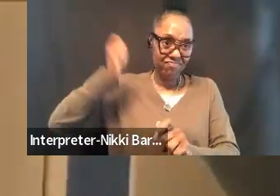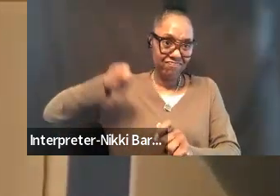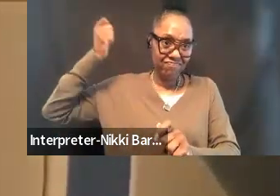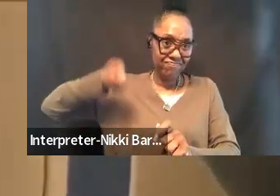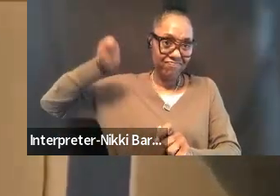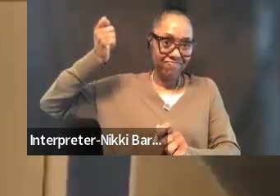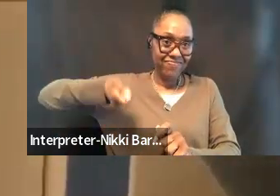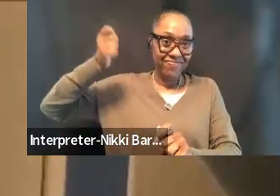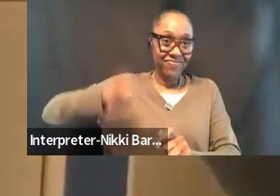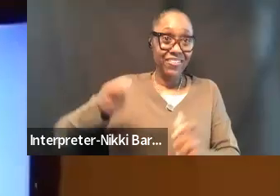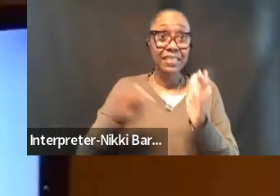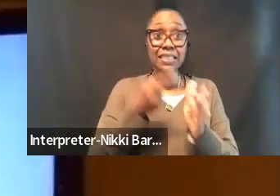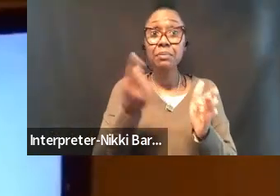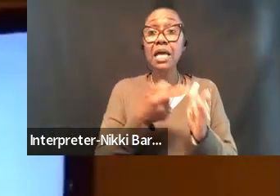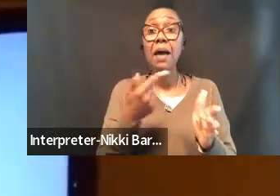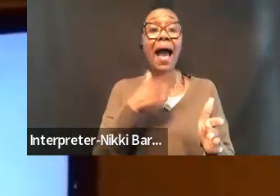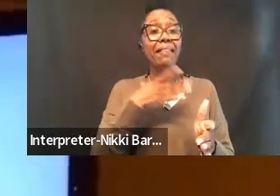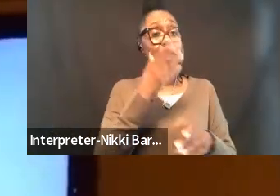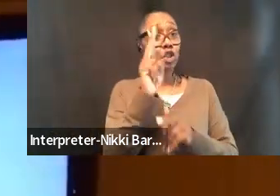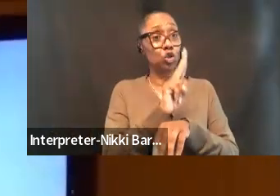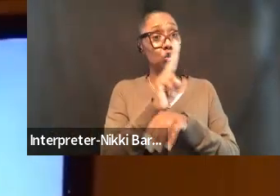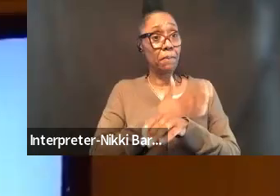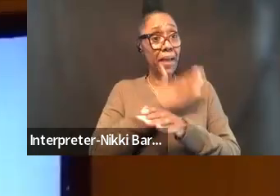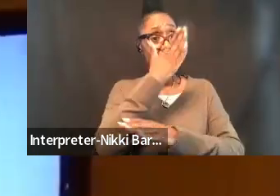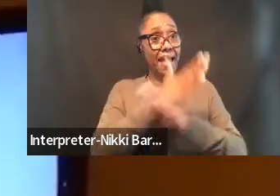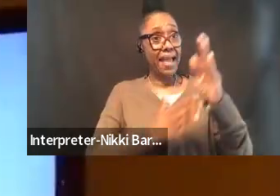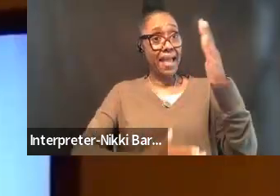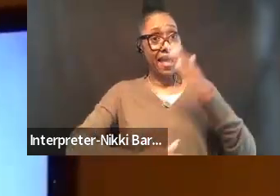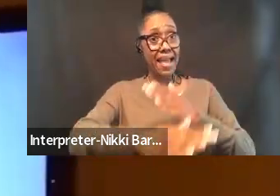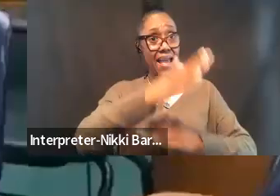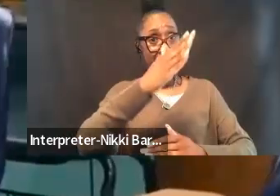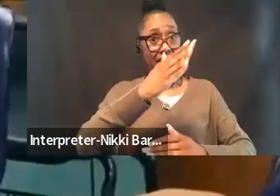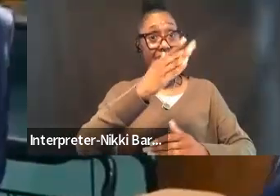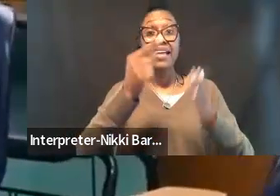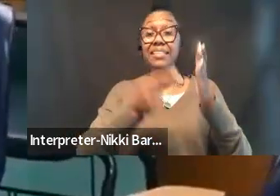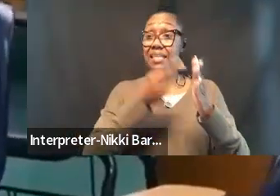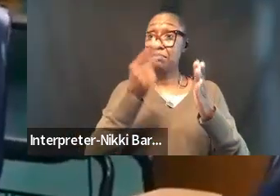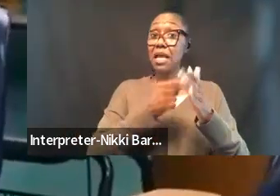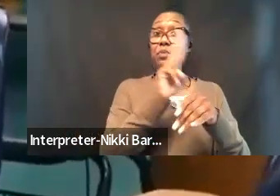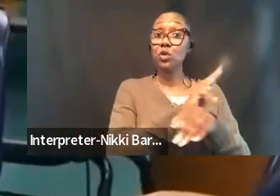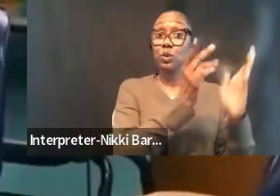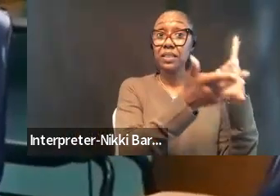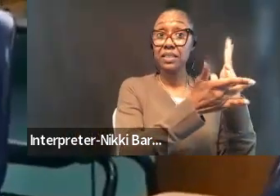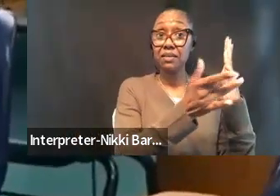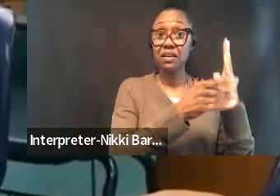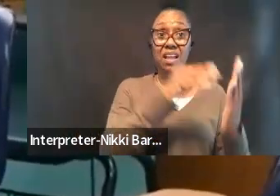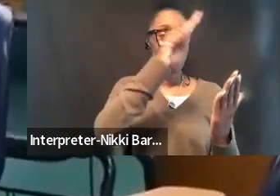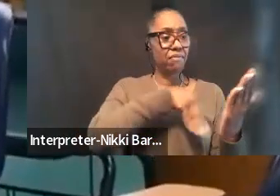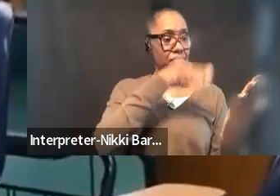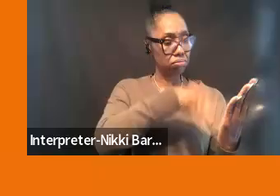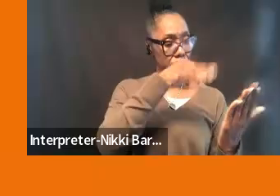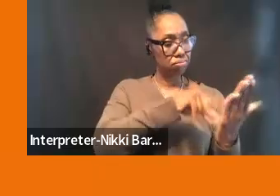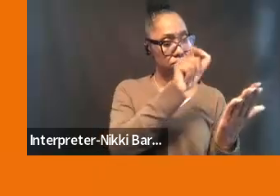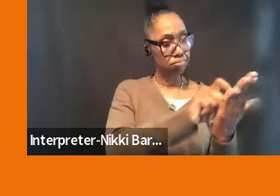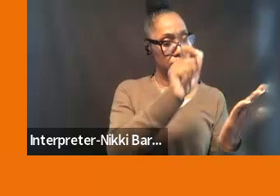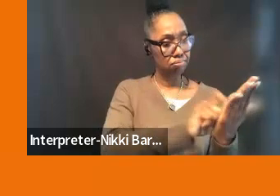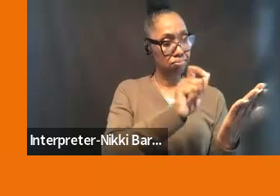Sometimes this is with my And sometimes this is with technology. Out work she's really isn't that interesting.